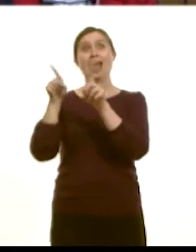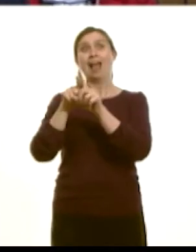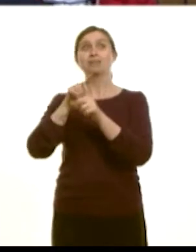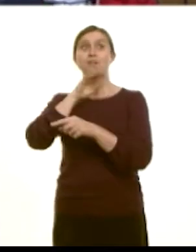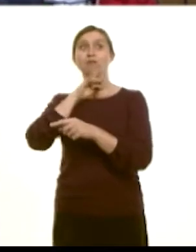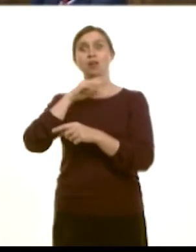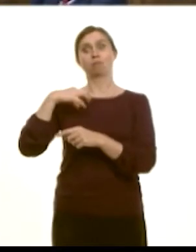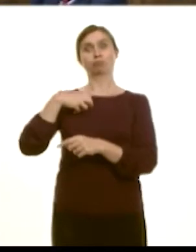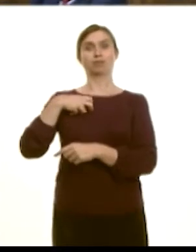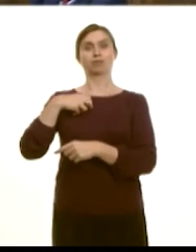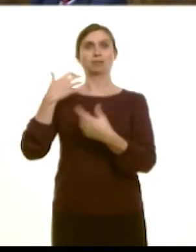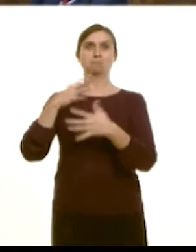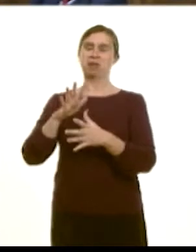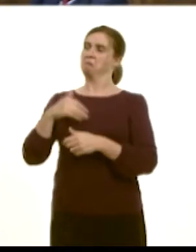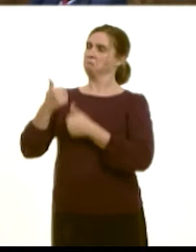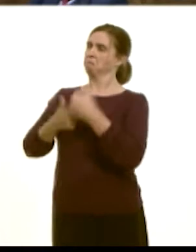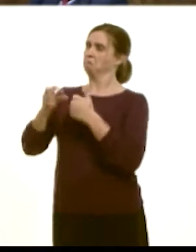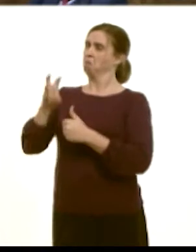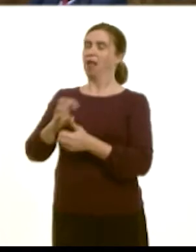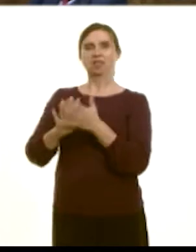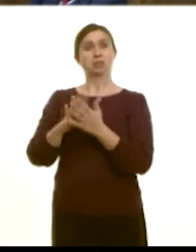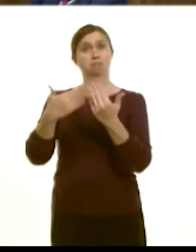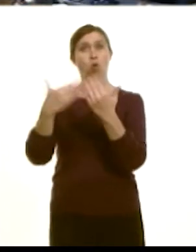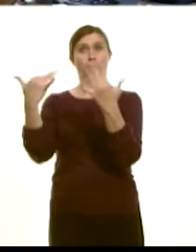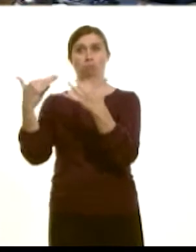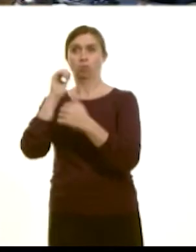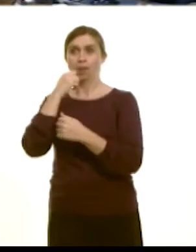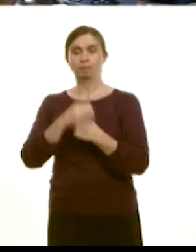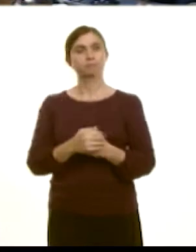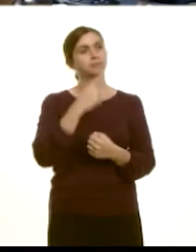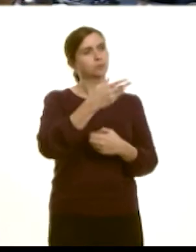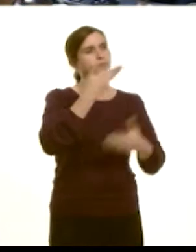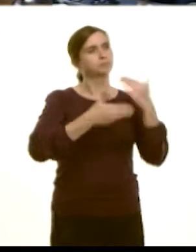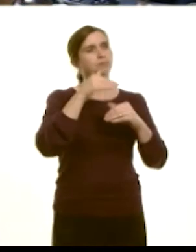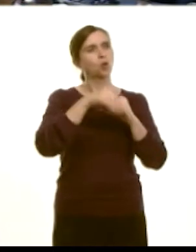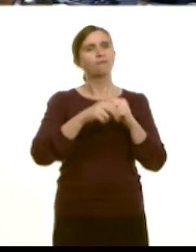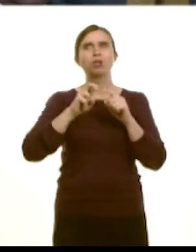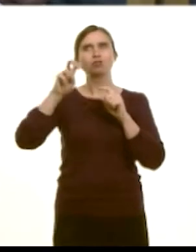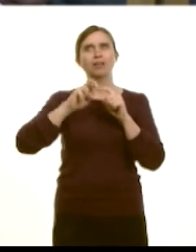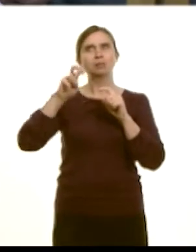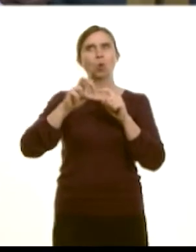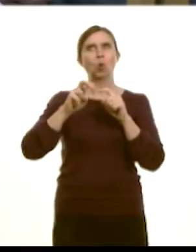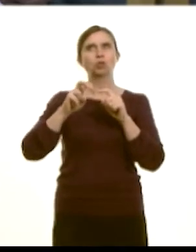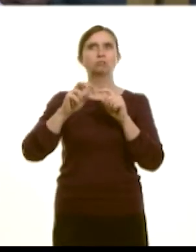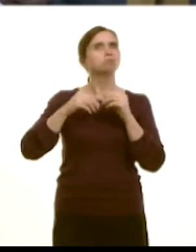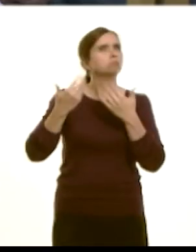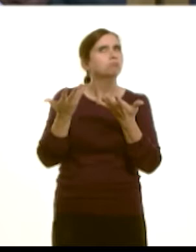Mark Isherwood: 8. Will the First Minister outline the future development of transport provision in North Wales? OAQ(4)1922(FM) Carwyn Jones: Yes.